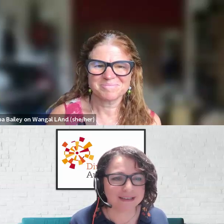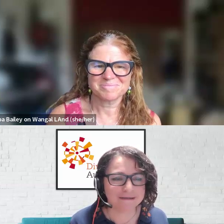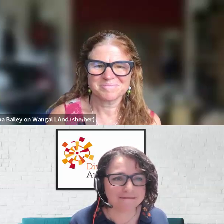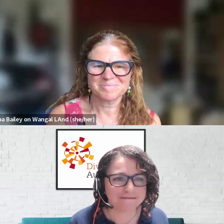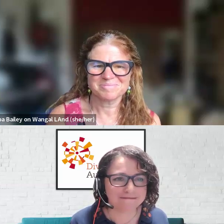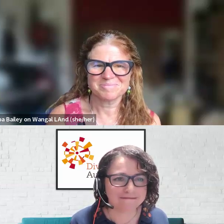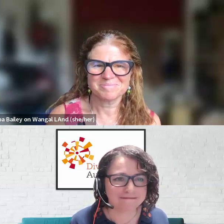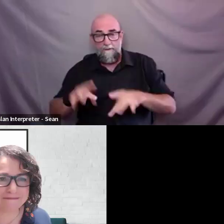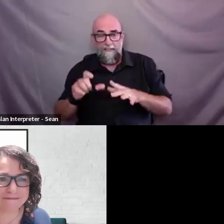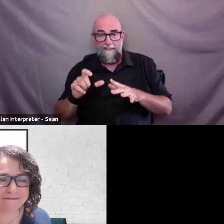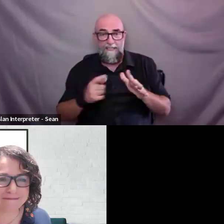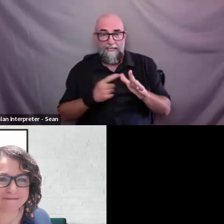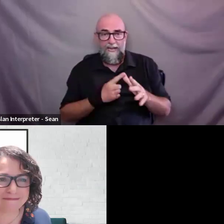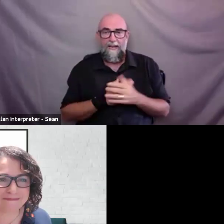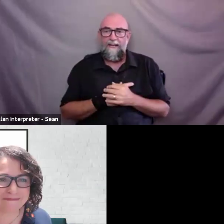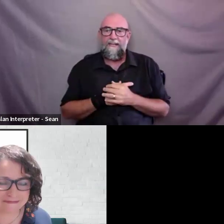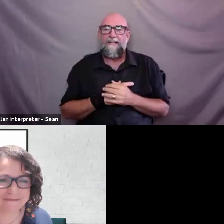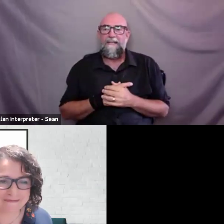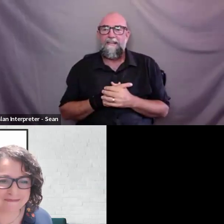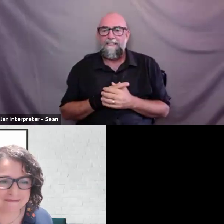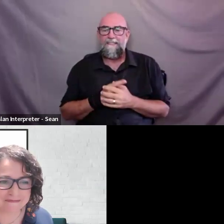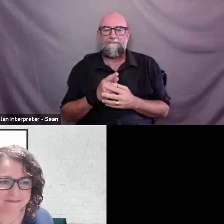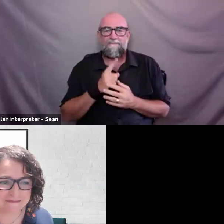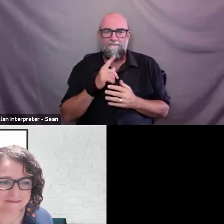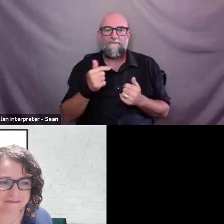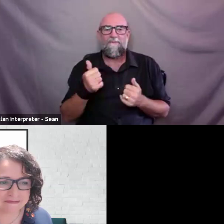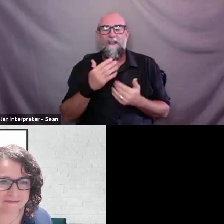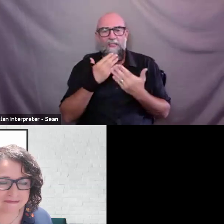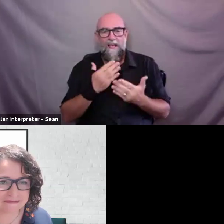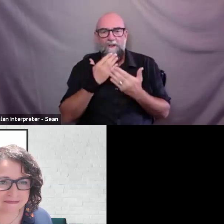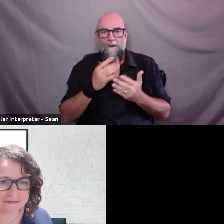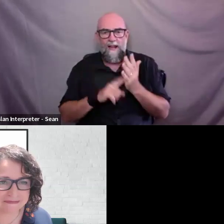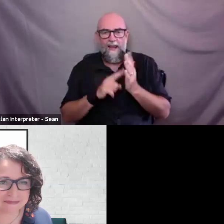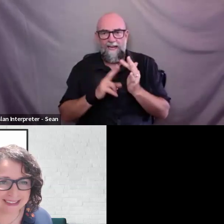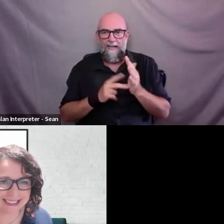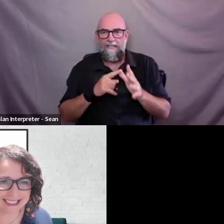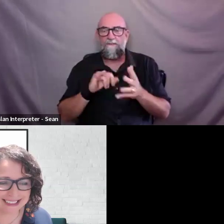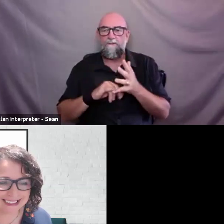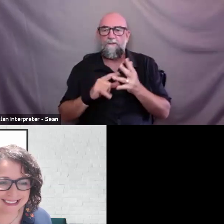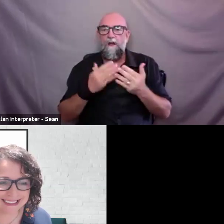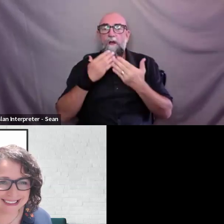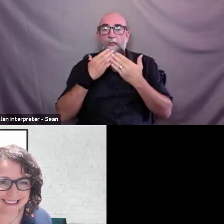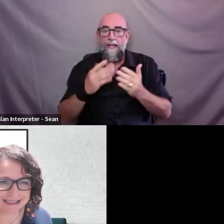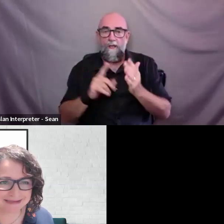for being such an incredible host, it is a hard role sometimes to hold space for all of these complex ideas